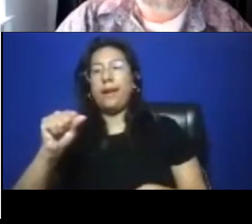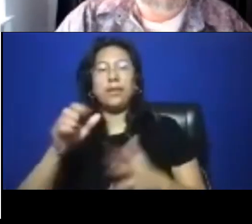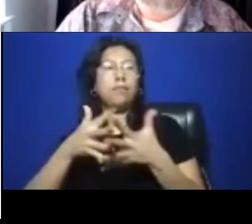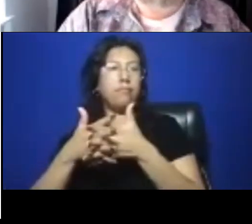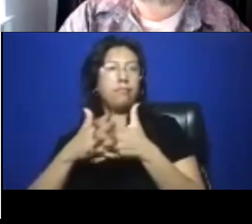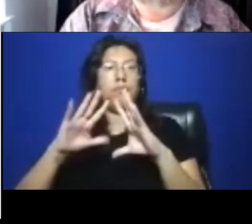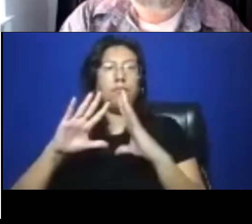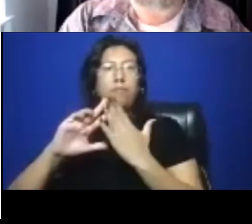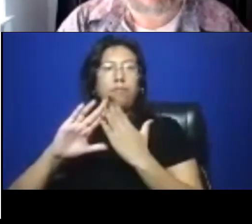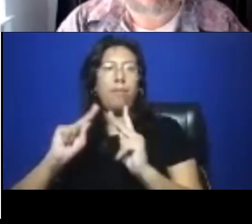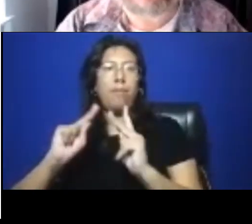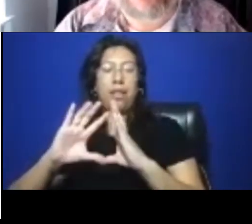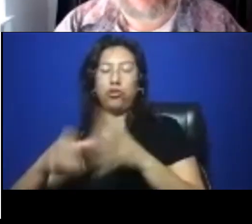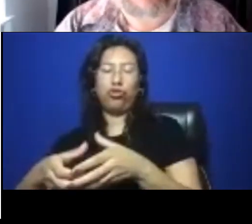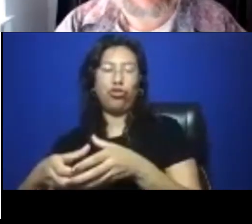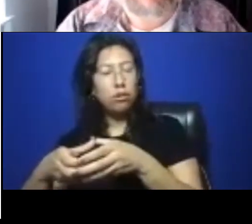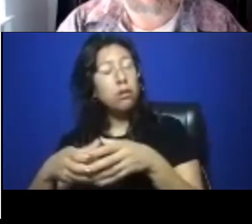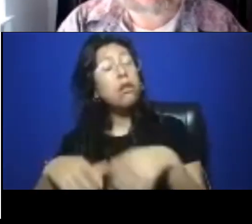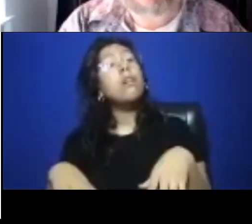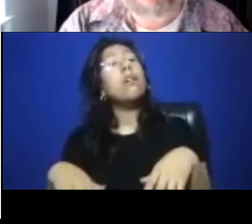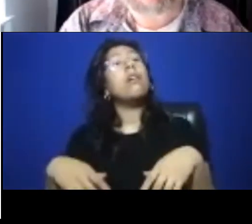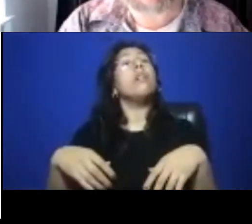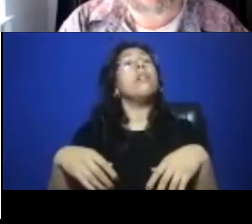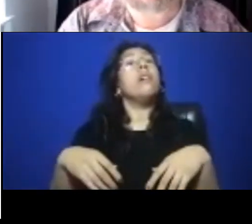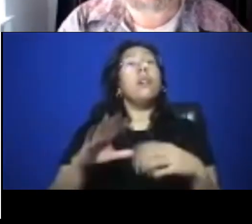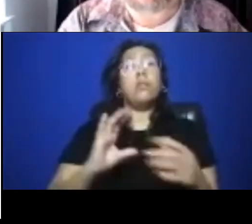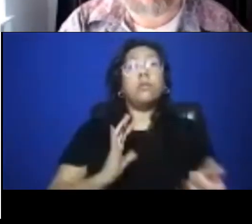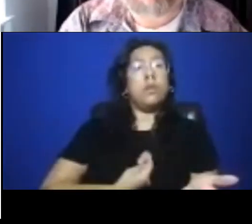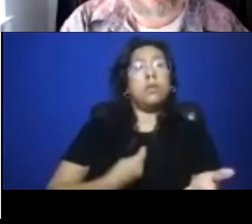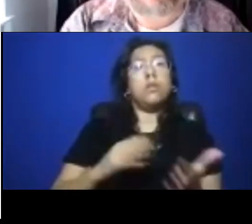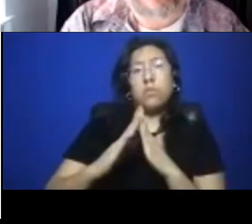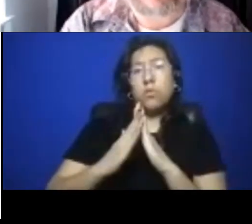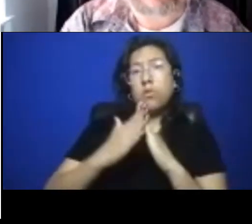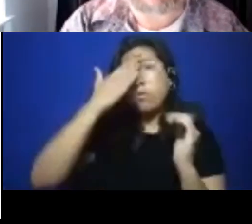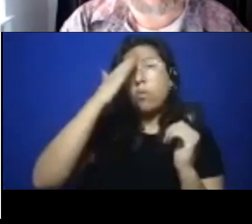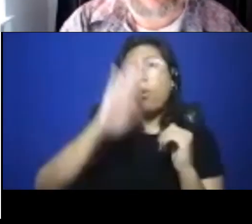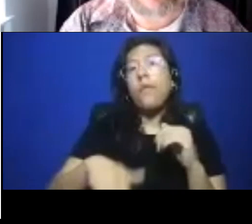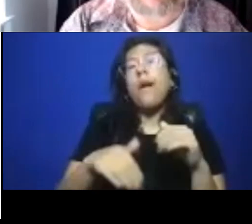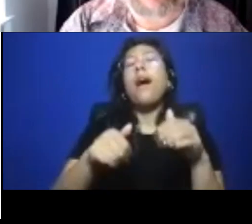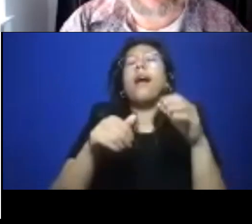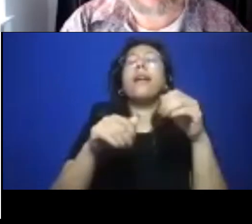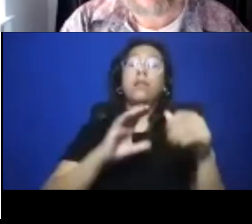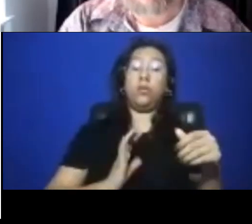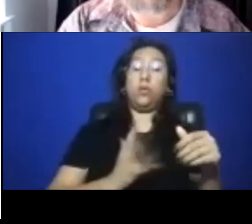When we look deeper into the trans community, we know that some subpopulations of trans folks